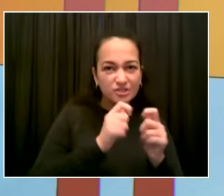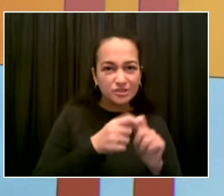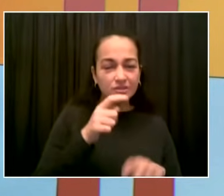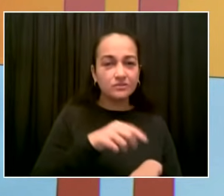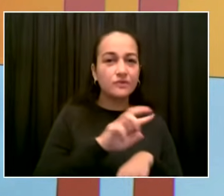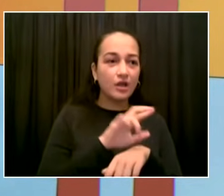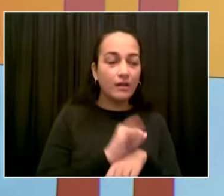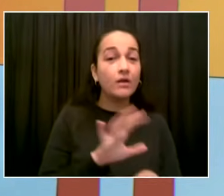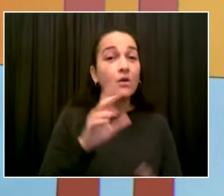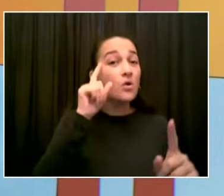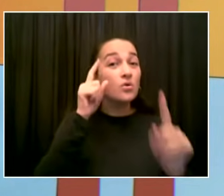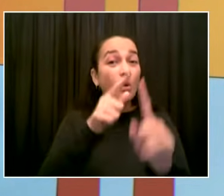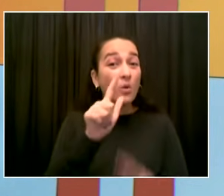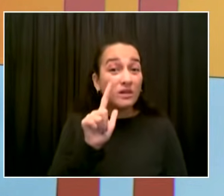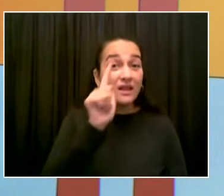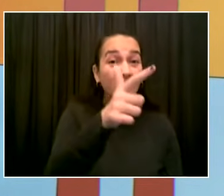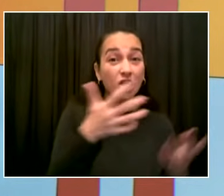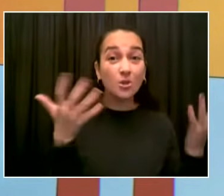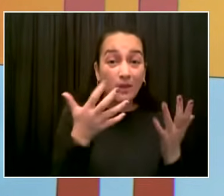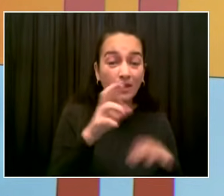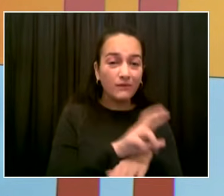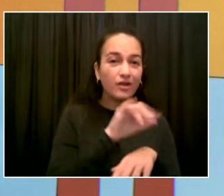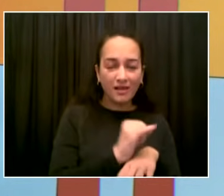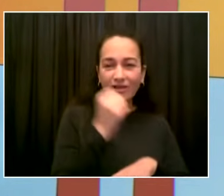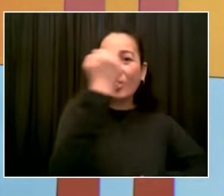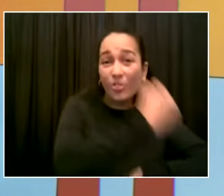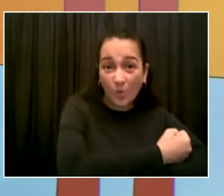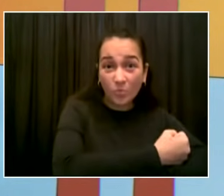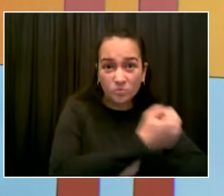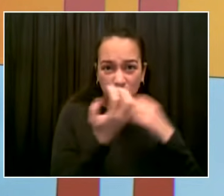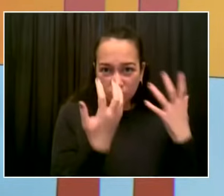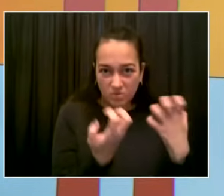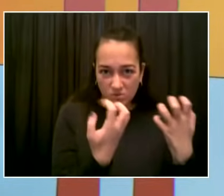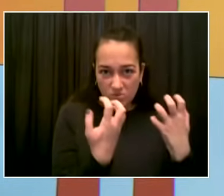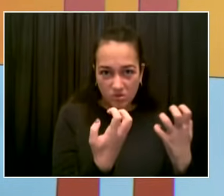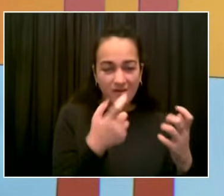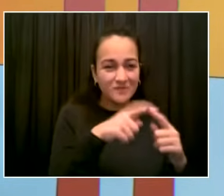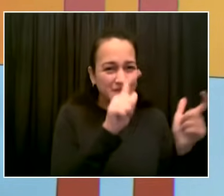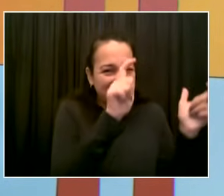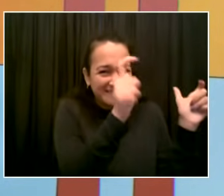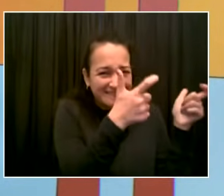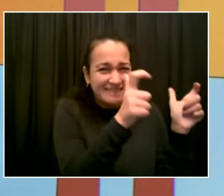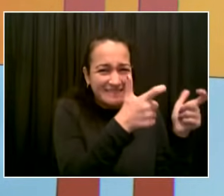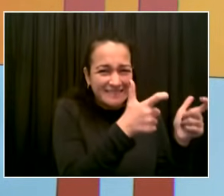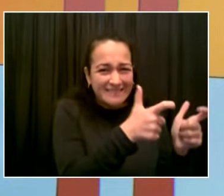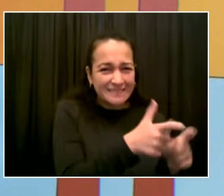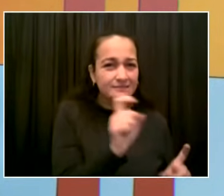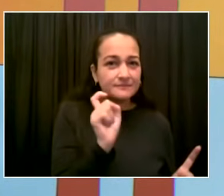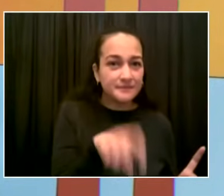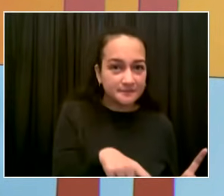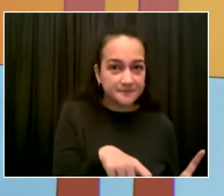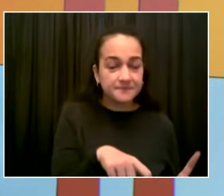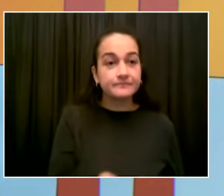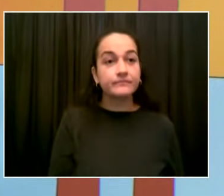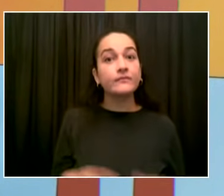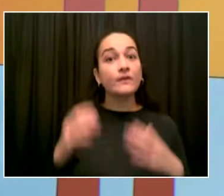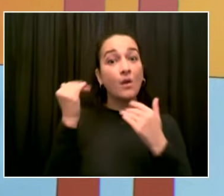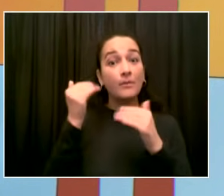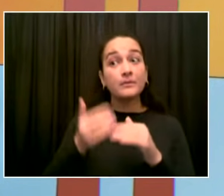ERIC ADAMS AND I HAVE TALKED ABOUT, WE AGREE ON. THE PLAN IS IN